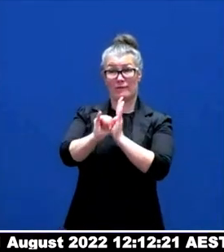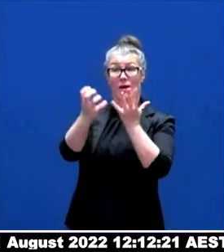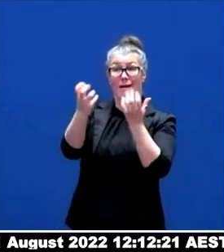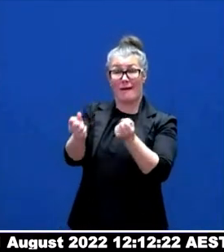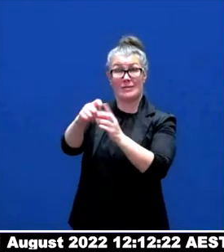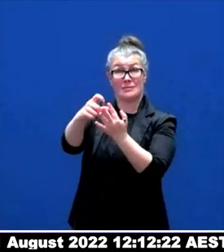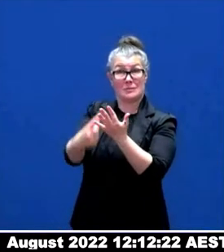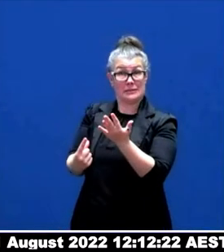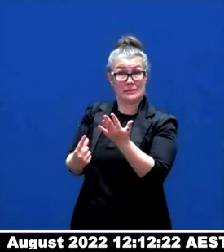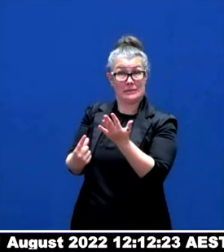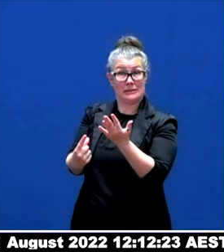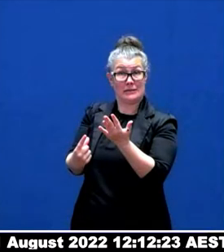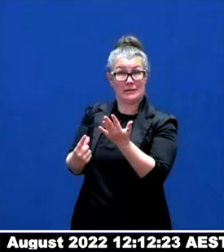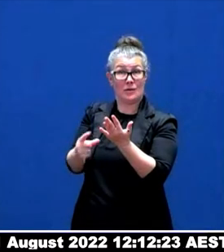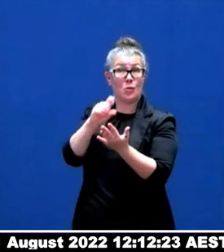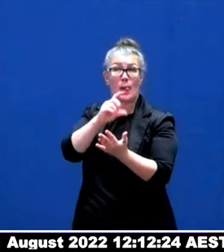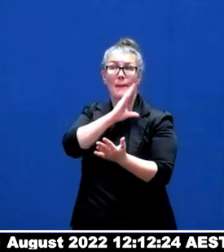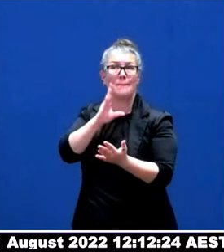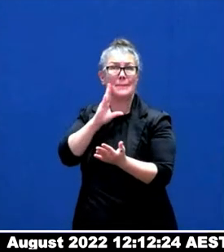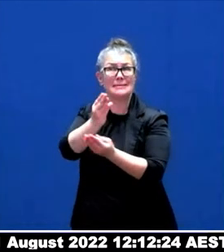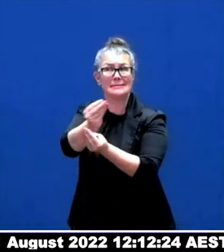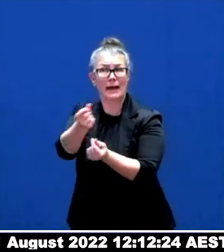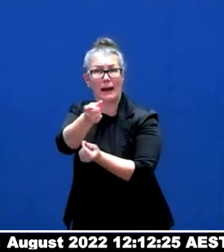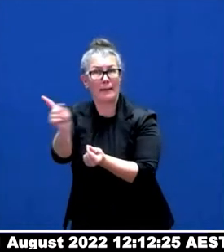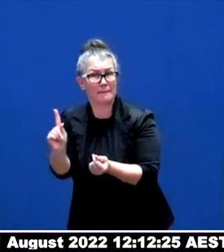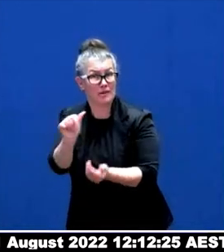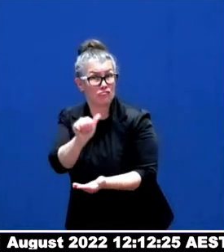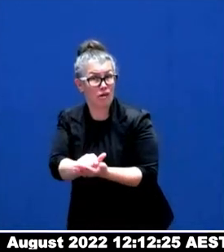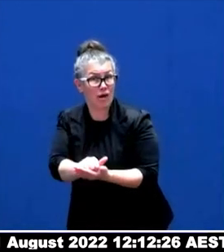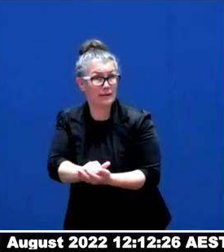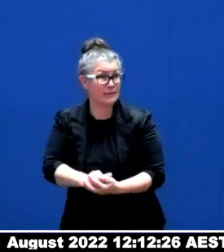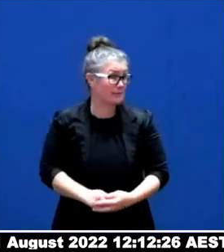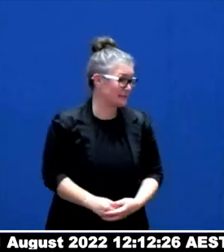person with disability for the purposes of register; is that right? That's correct.